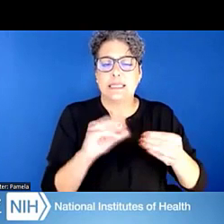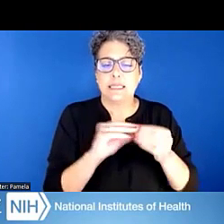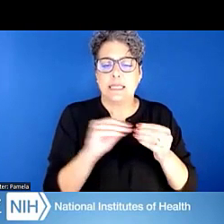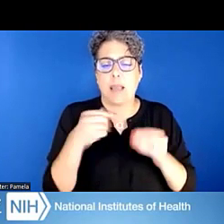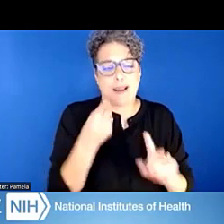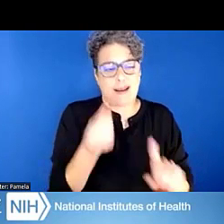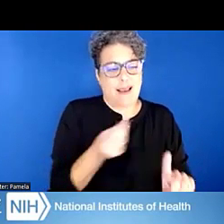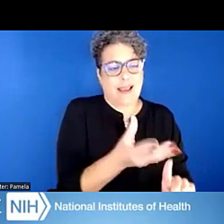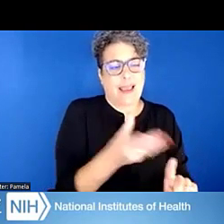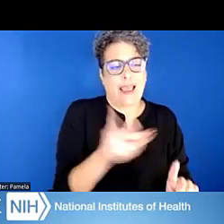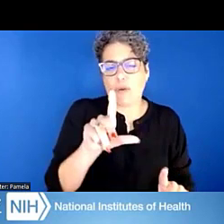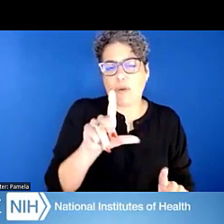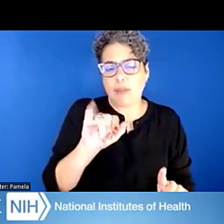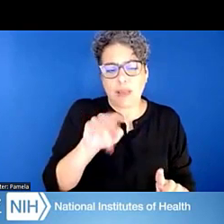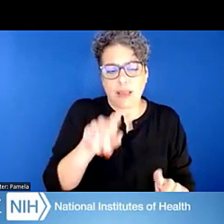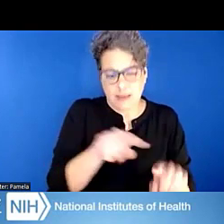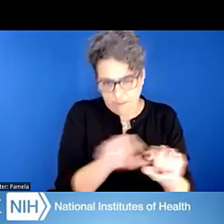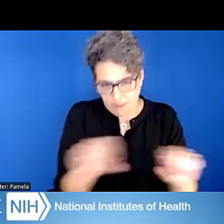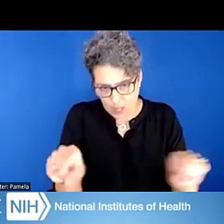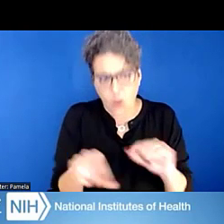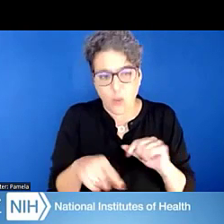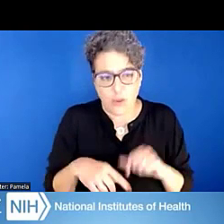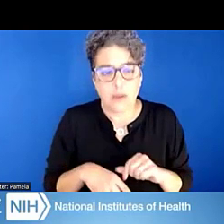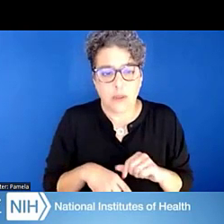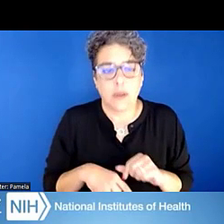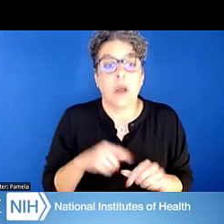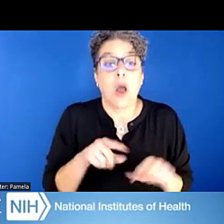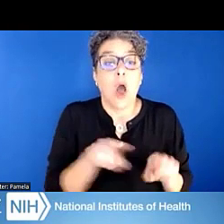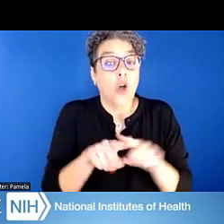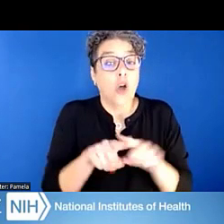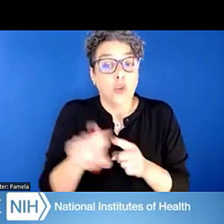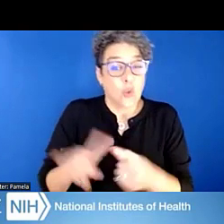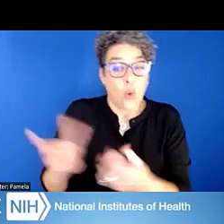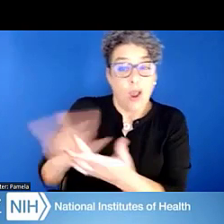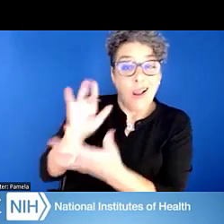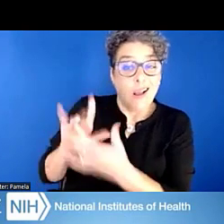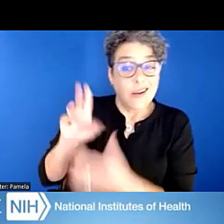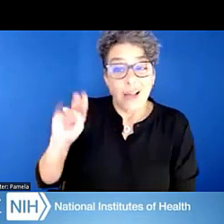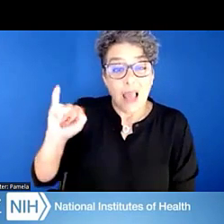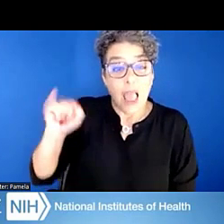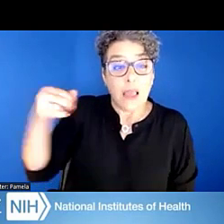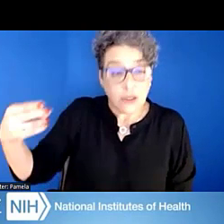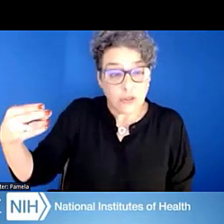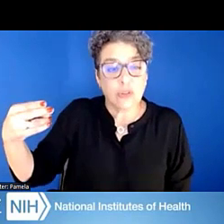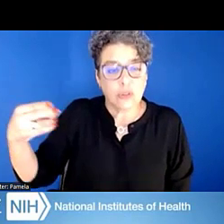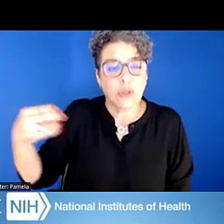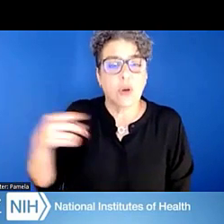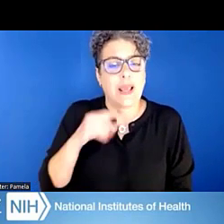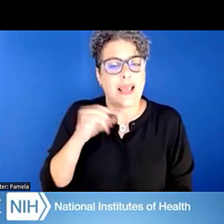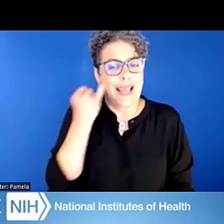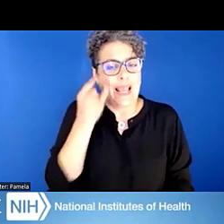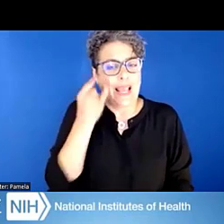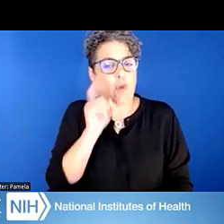So also when to contact NIH, another time is when there is .. when you identify potential fraud,